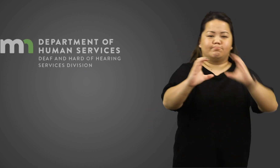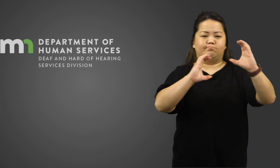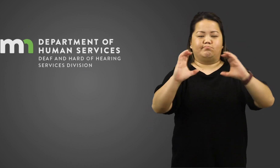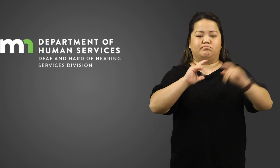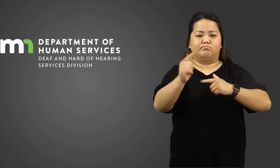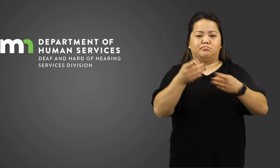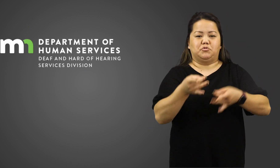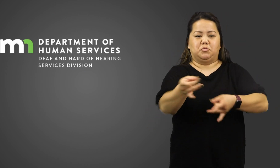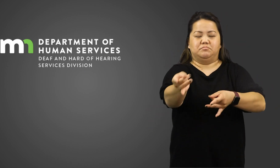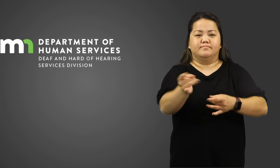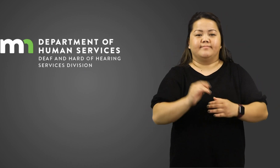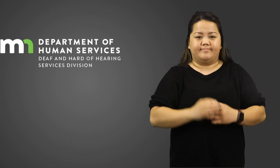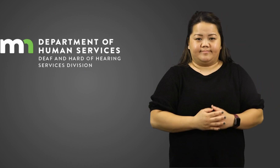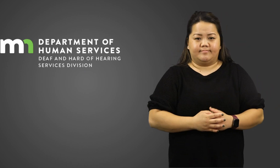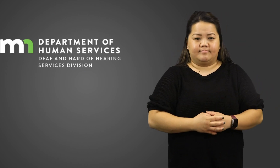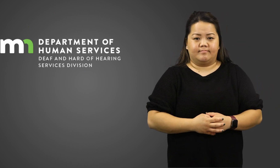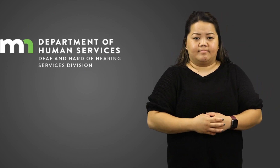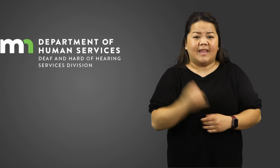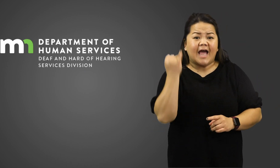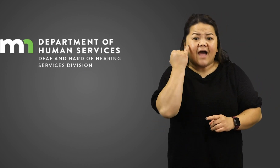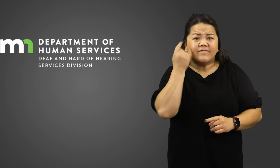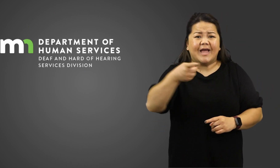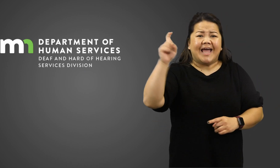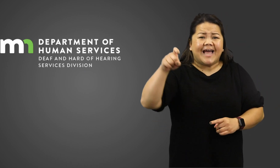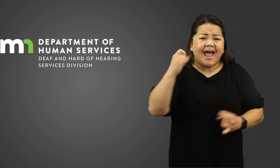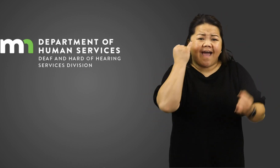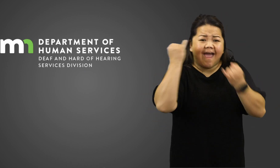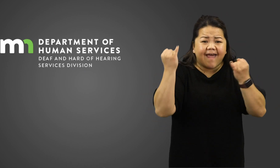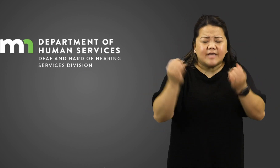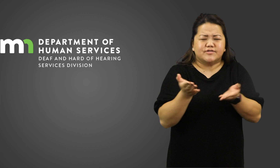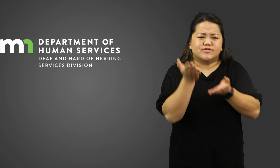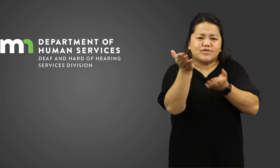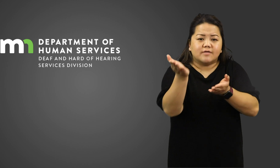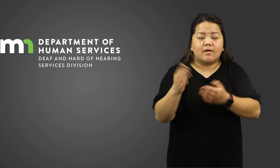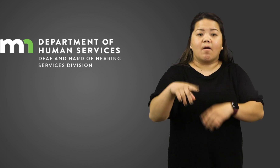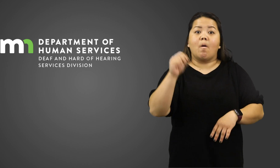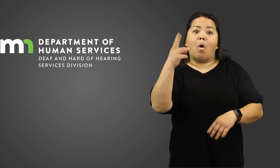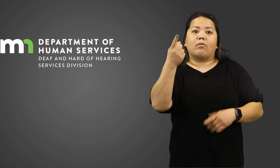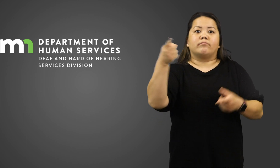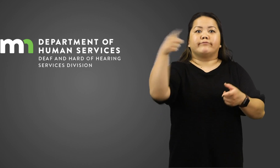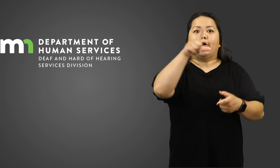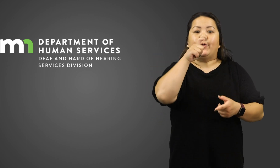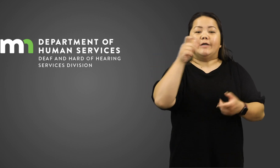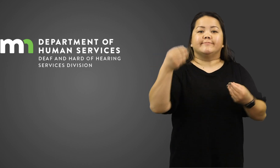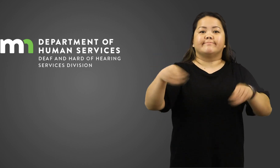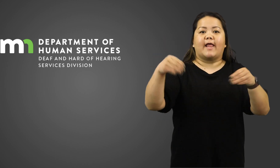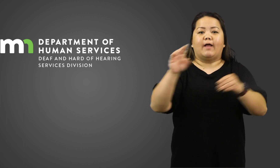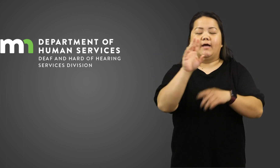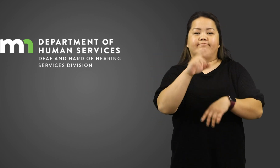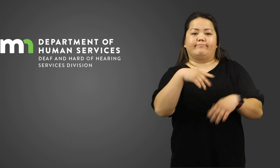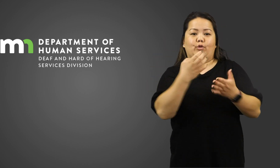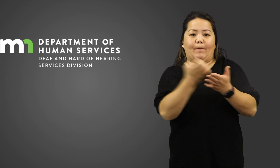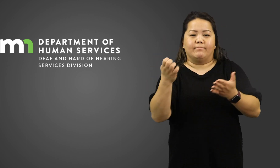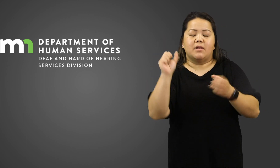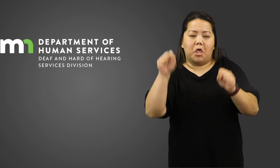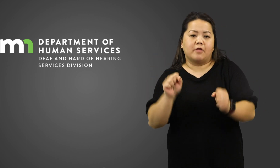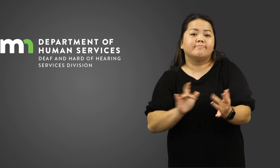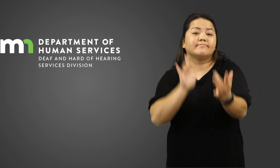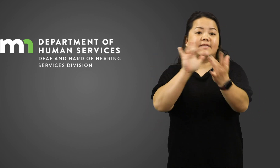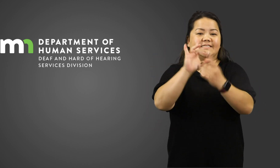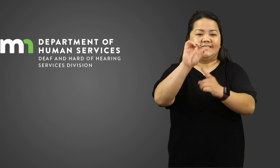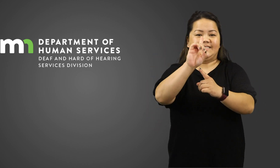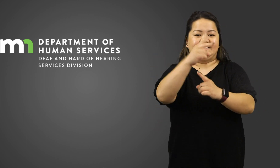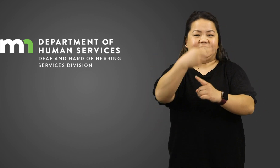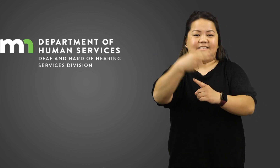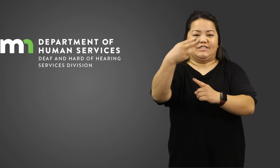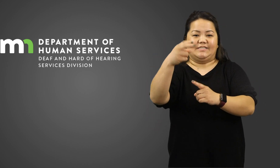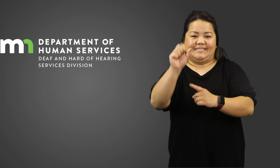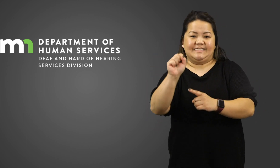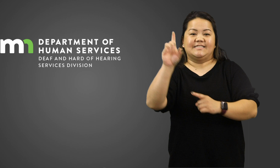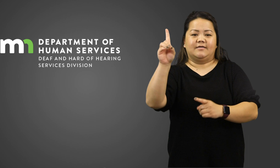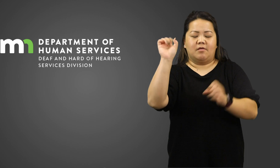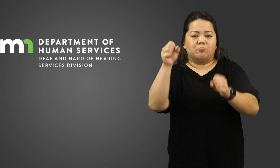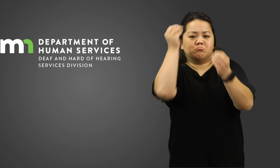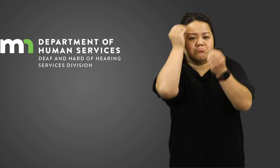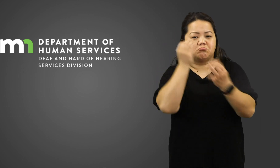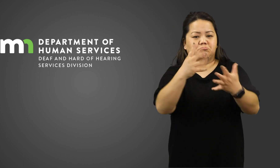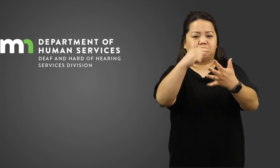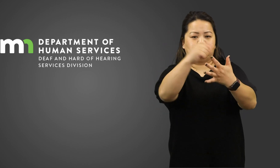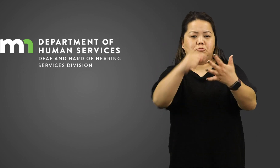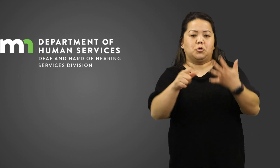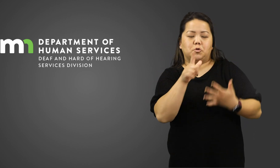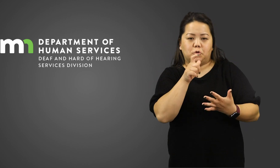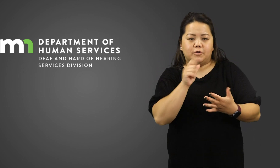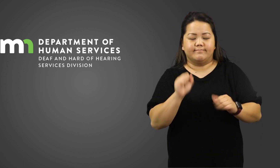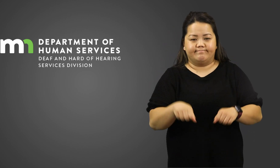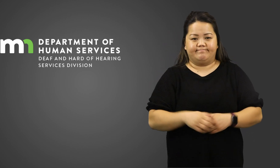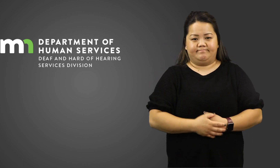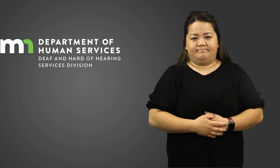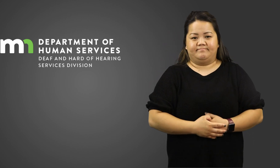Contact DHHSD for ideas, suggestions, and vendors that provide these products.